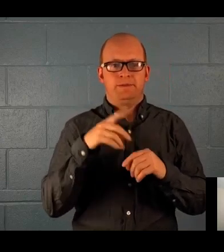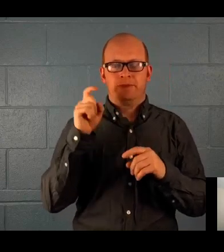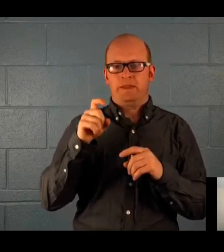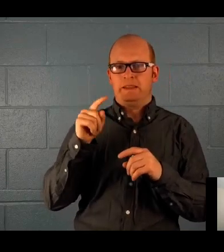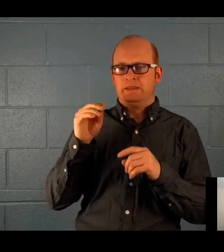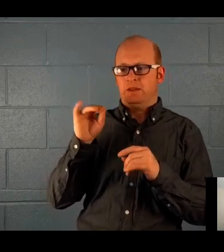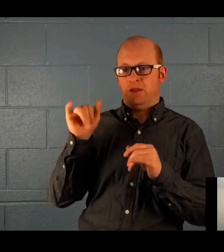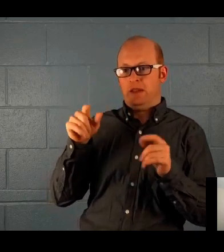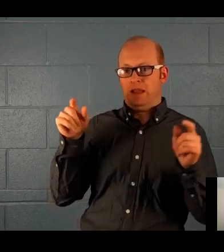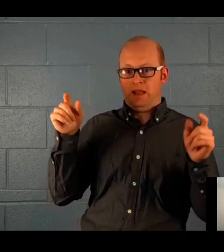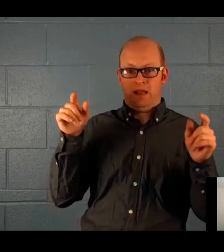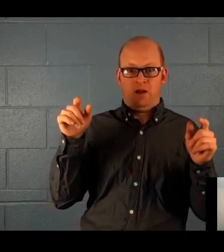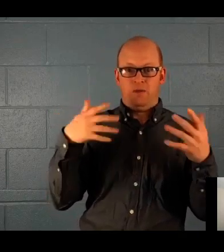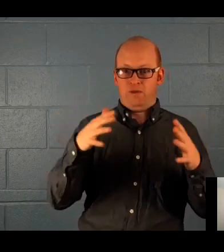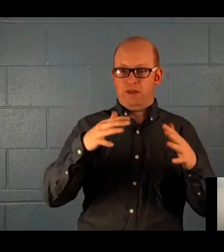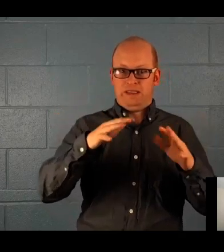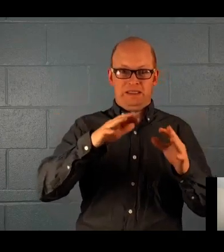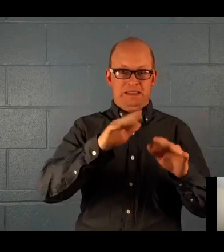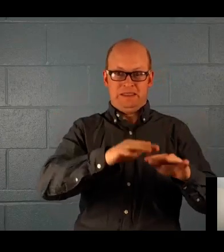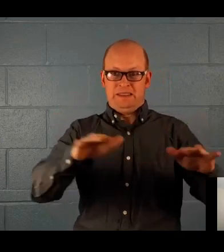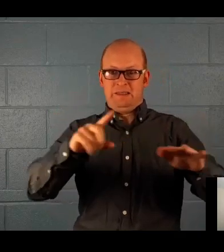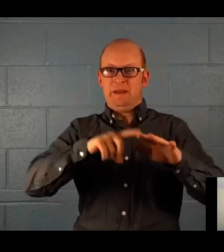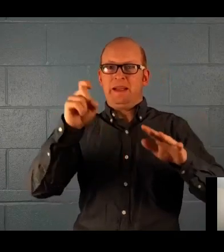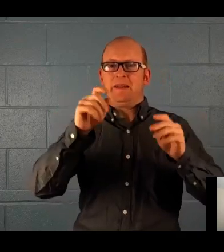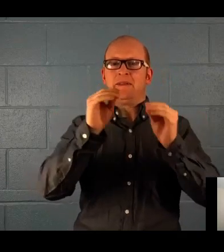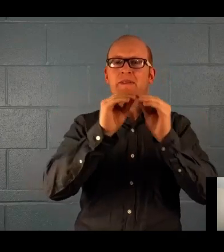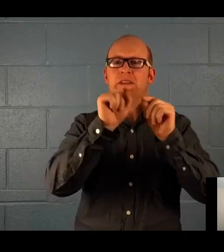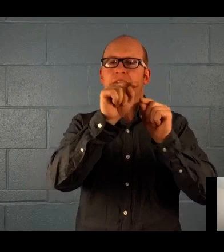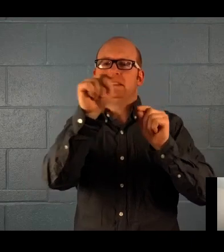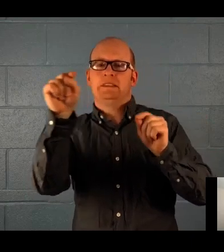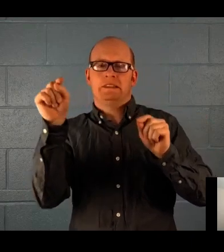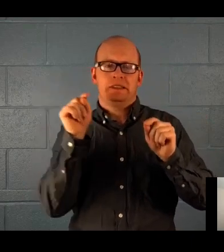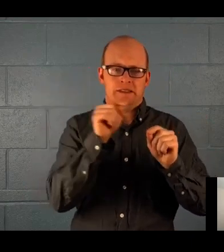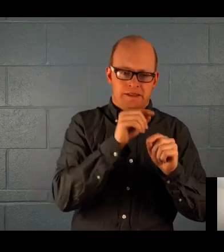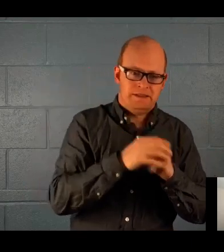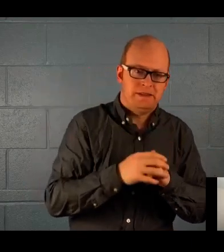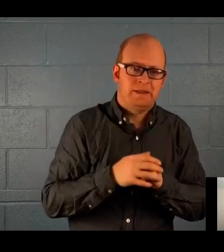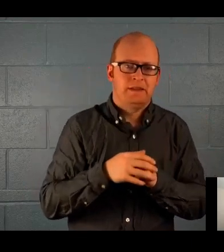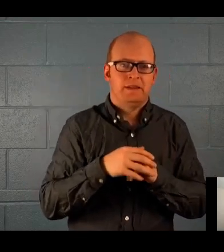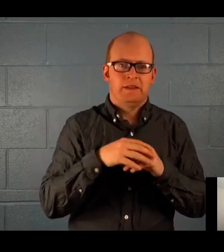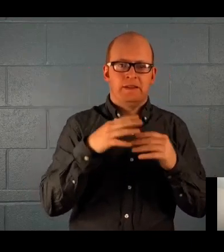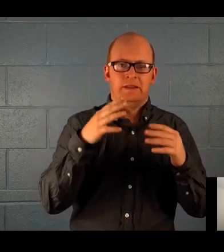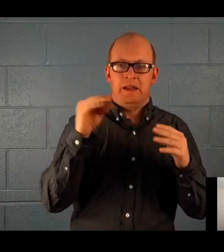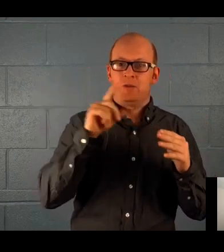pattern of myosin VIIA in primate retina. So recall that we found stark differences